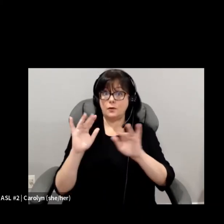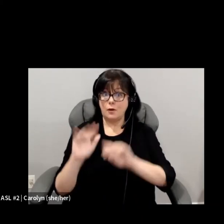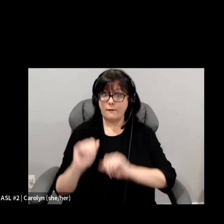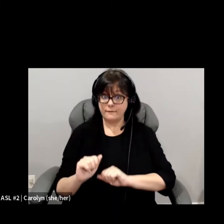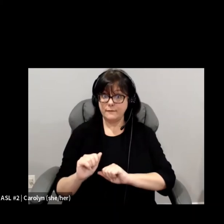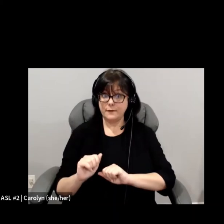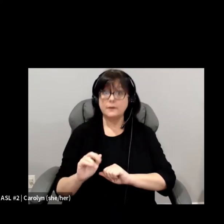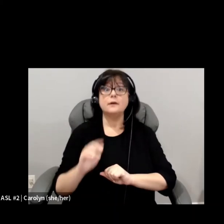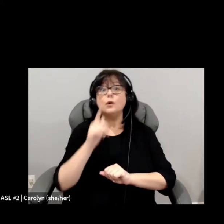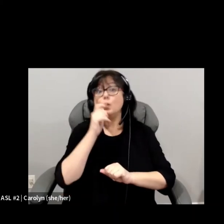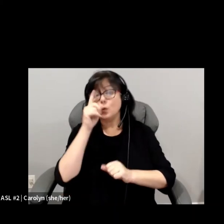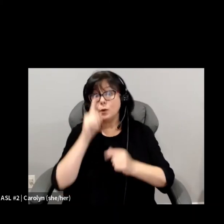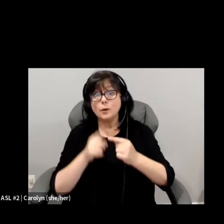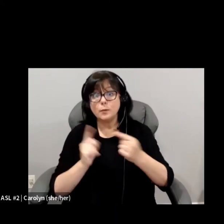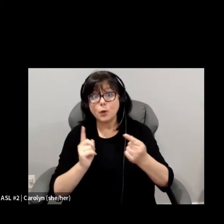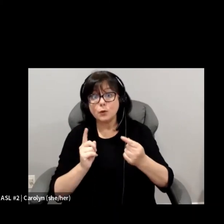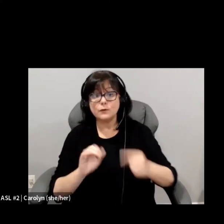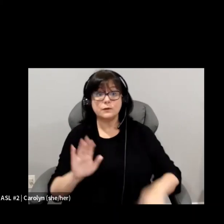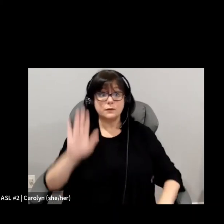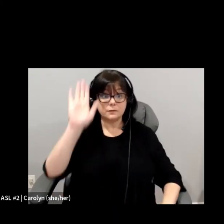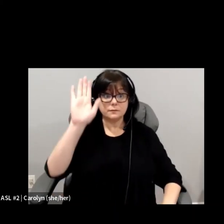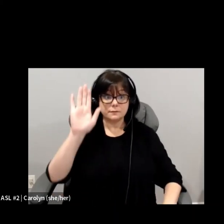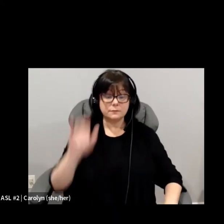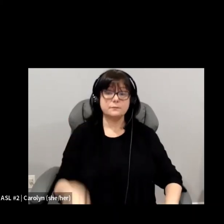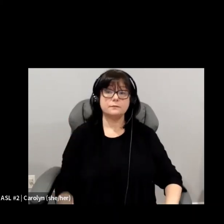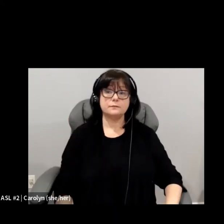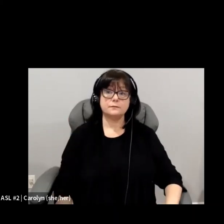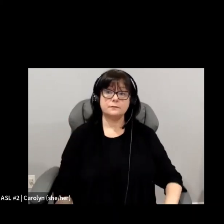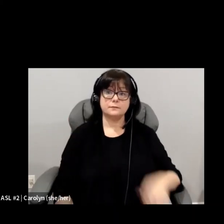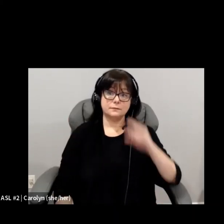SORRY, AGAIN, ANYONE OPPOSED?